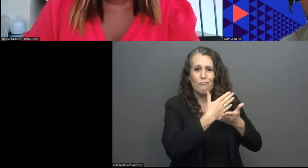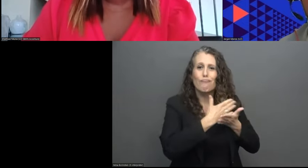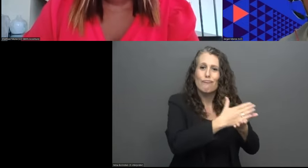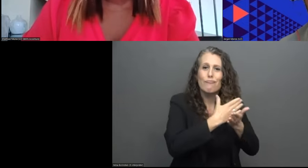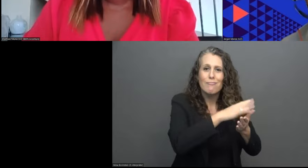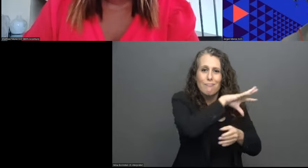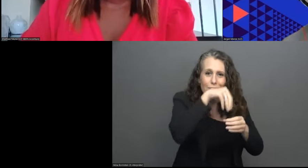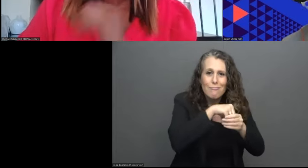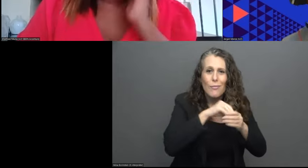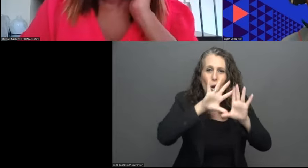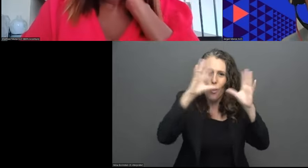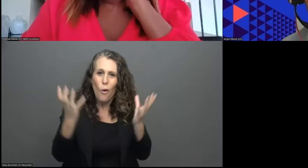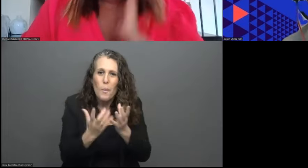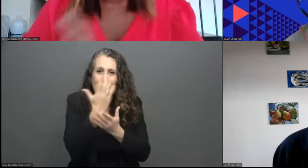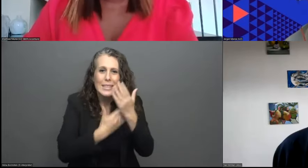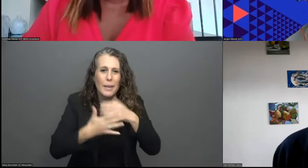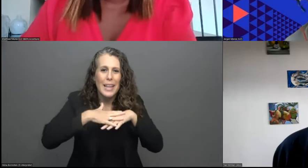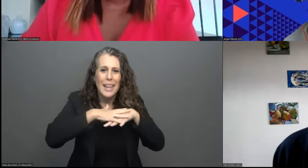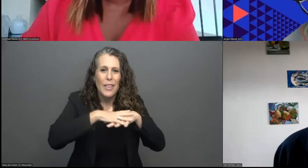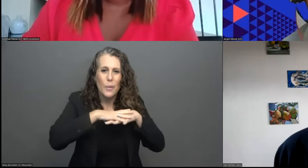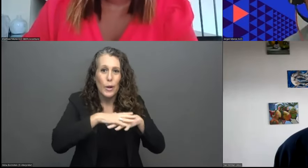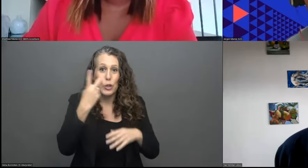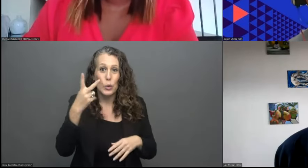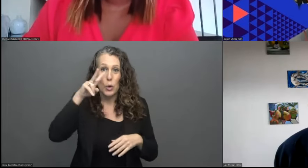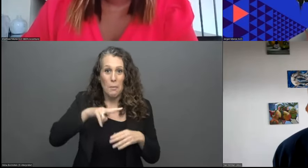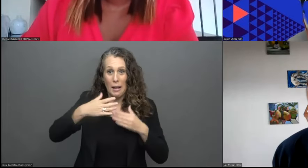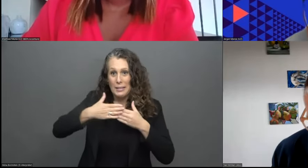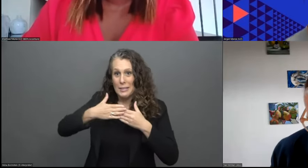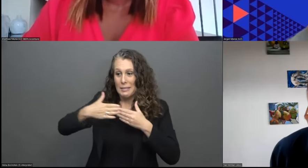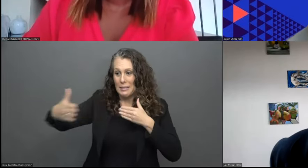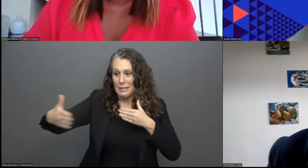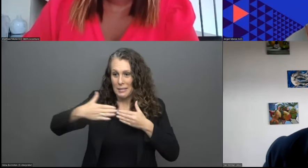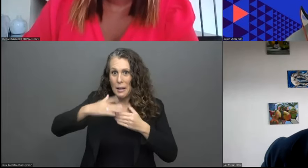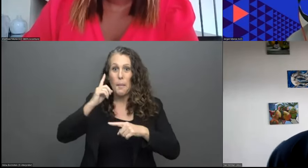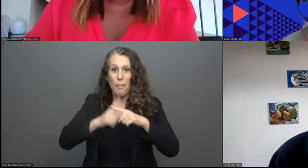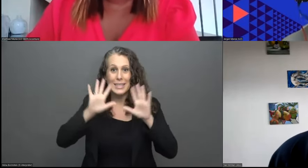network for the next two months still and for the past 10 months, and next year we will